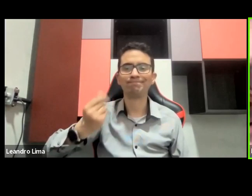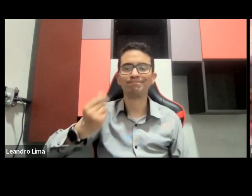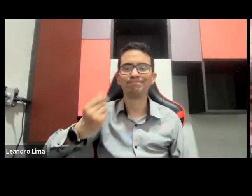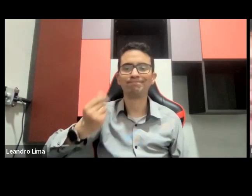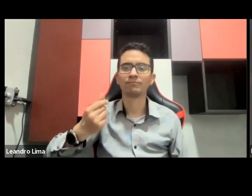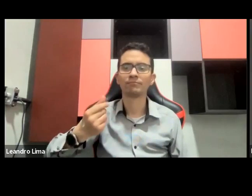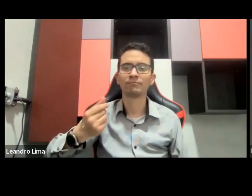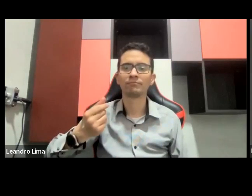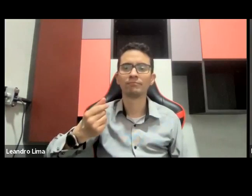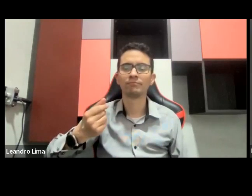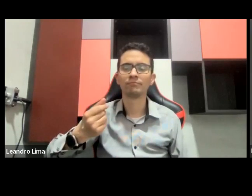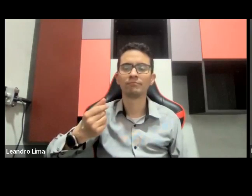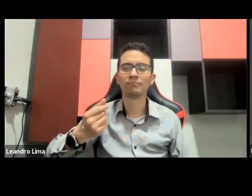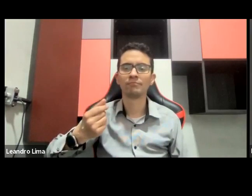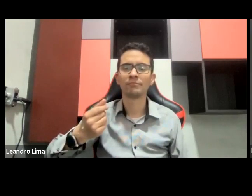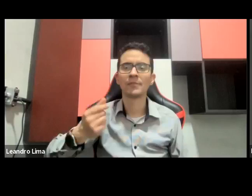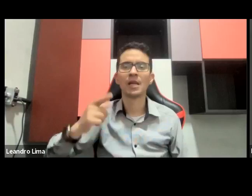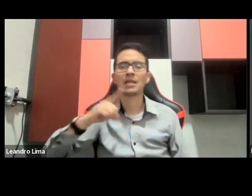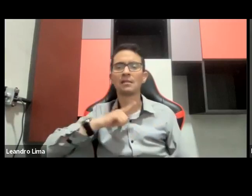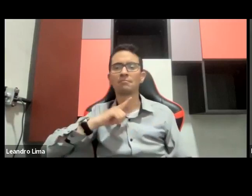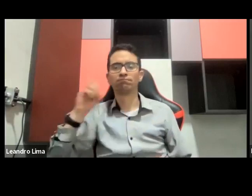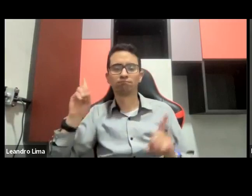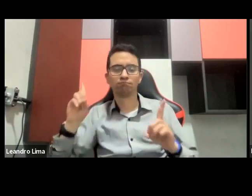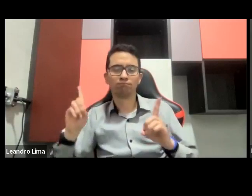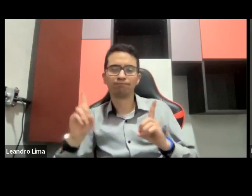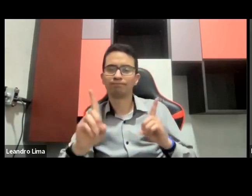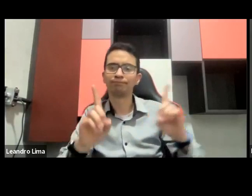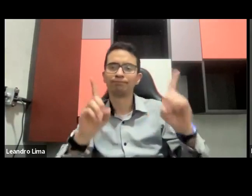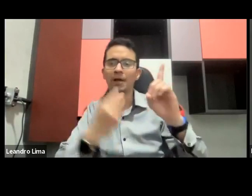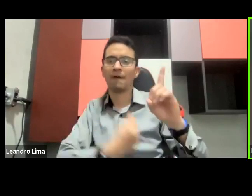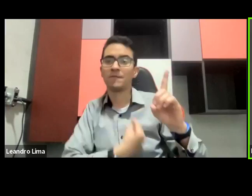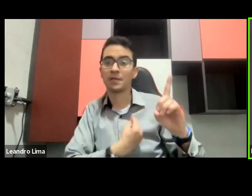place. Uh uh to face to face. place. Uh uh to face to face. encounters and discussions encounters and discussions encounters and discussions between persons representing between persons representing